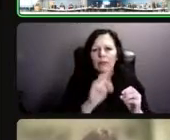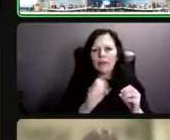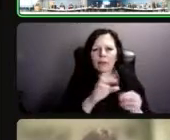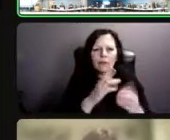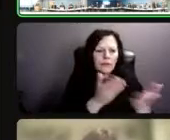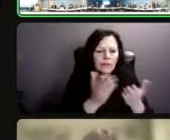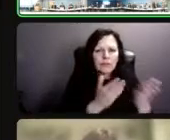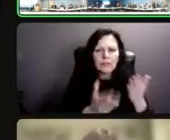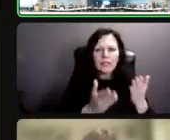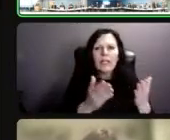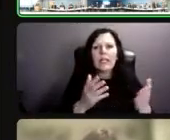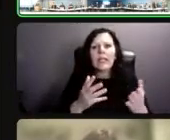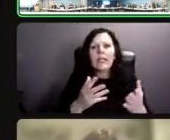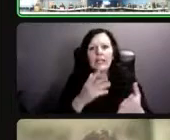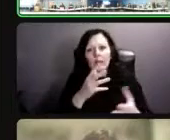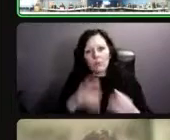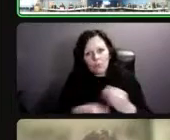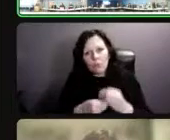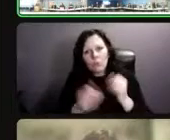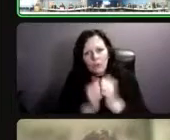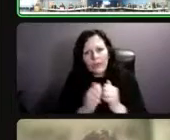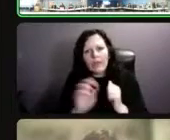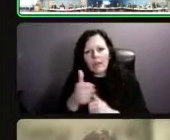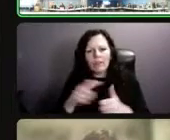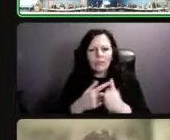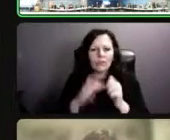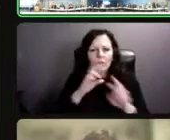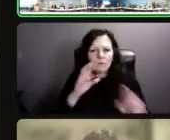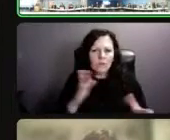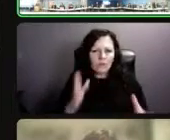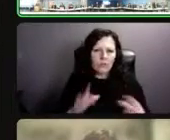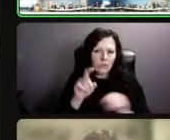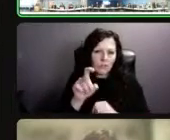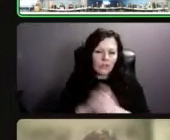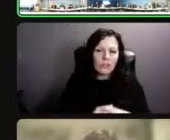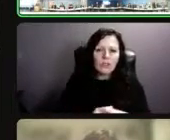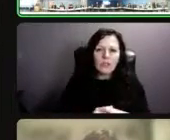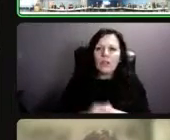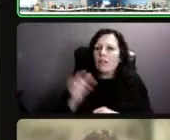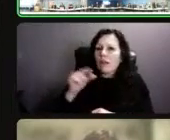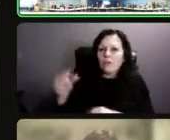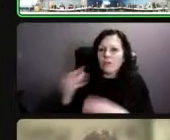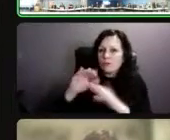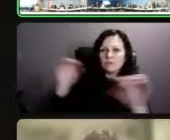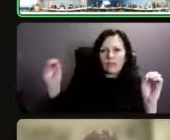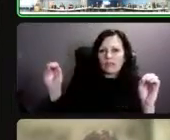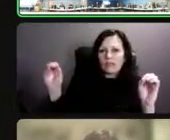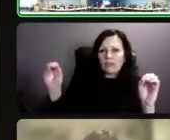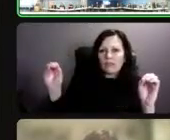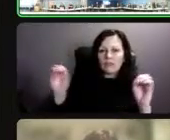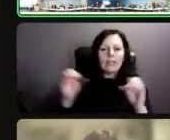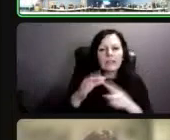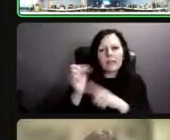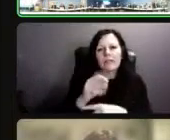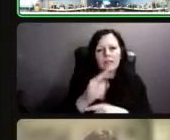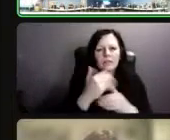LEVY THAT INCLUDED THINGS LIKE HOMELESS RELATED SERVICES IN